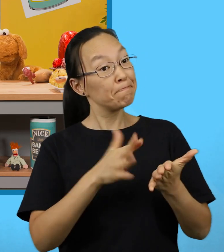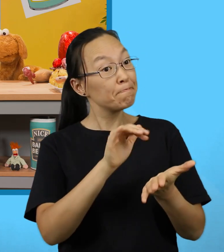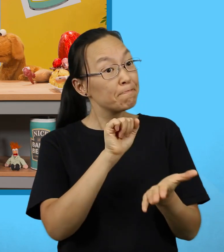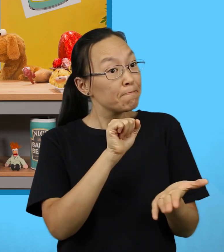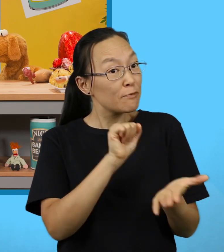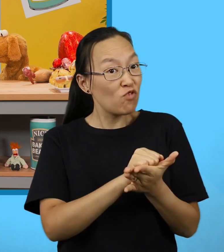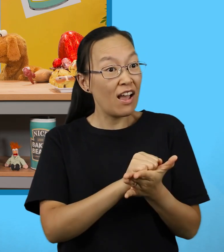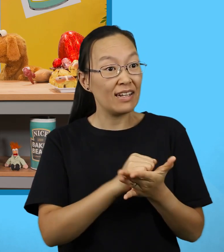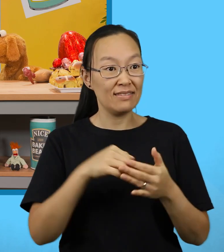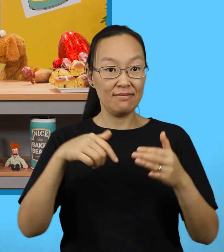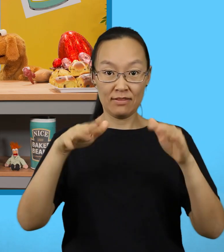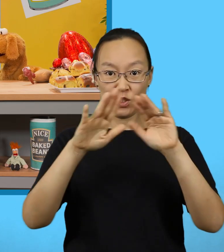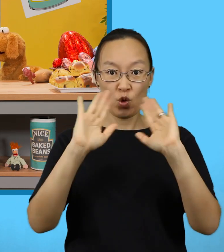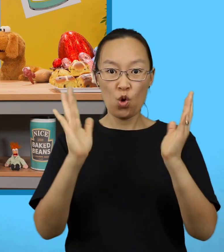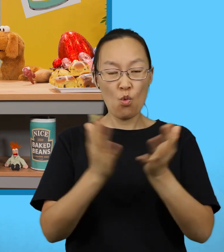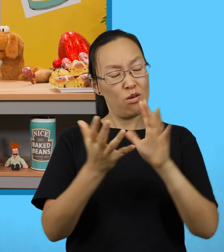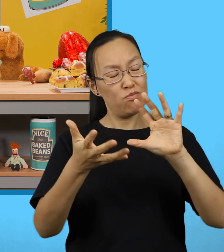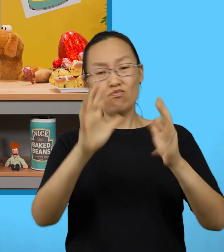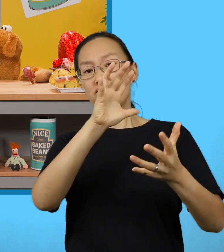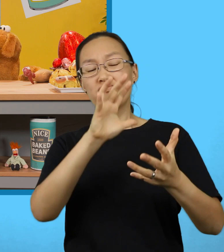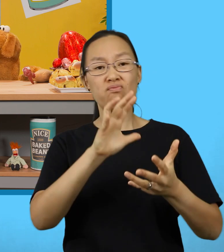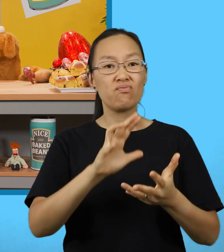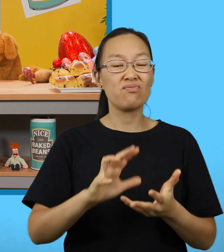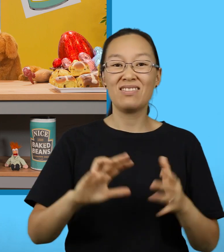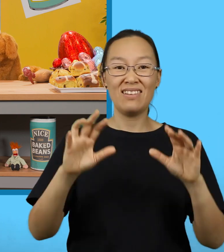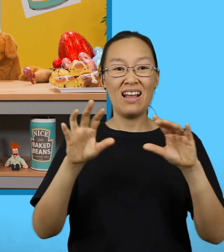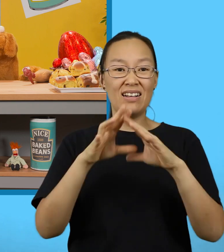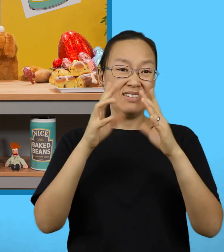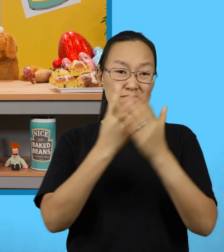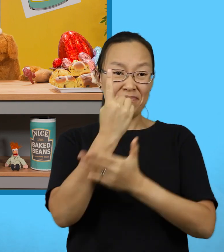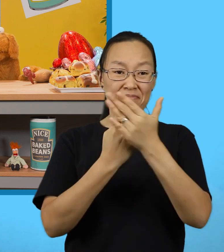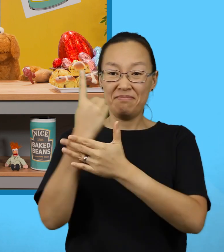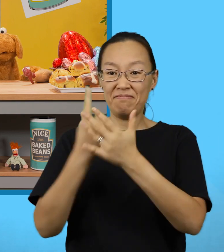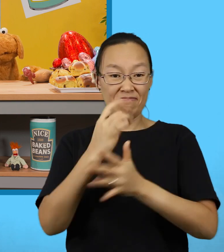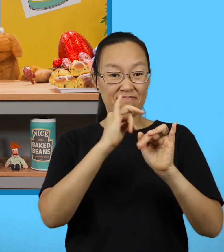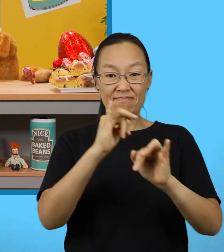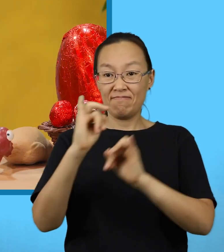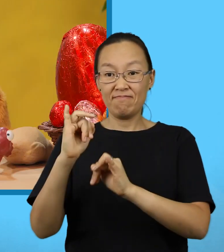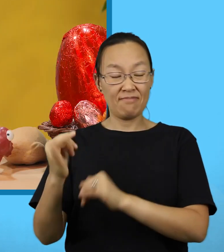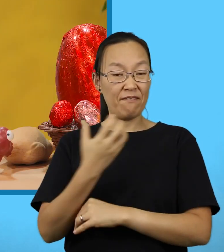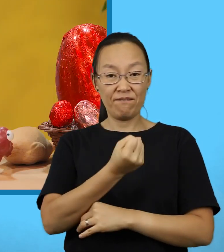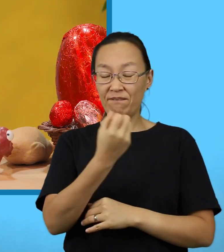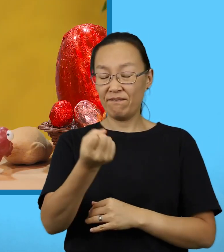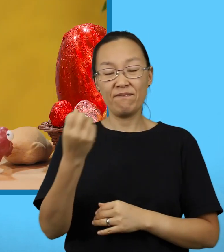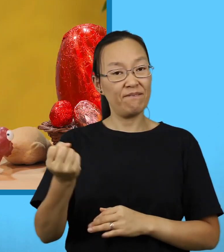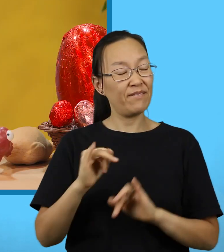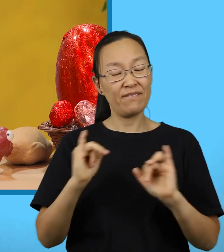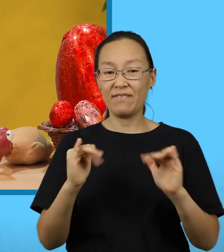This world's in a mess. Bad things happen every day. It's not fair, is what we all say. Exactly.